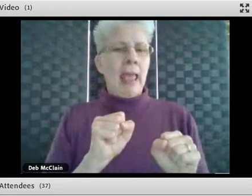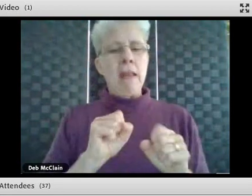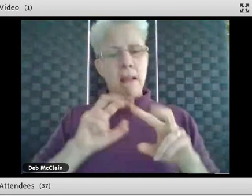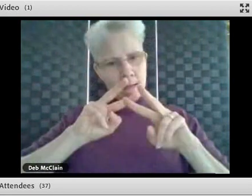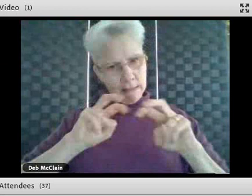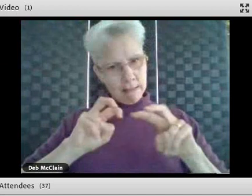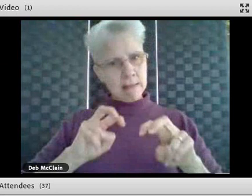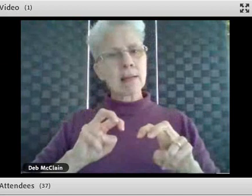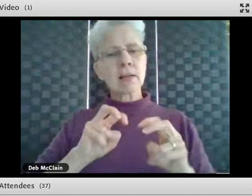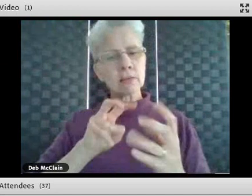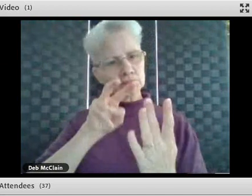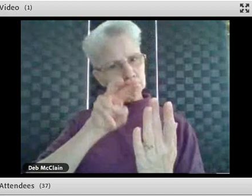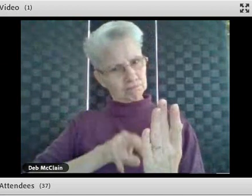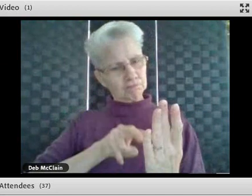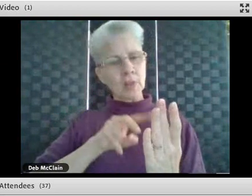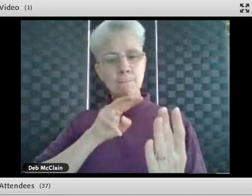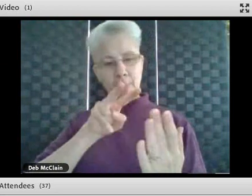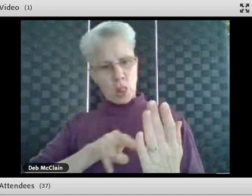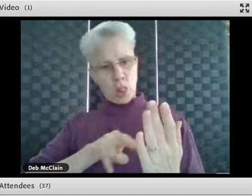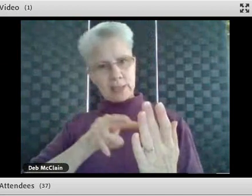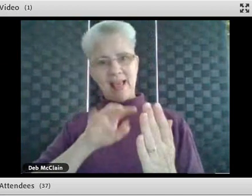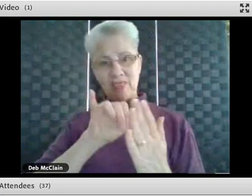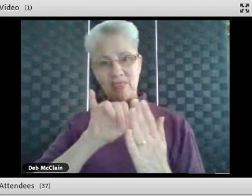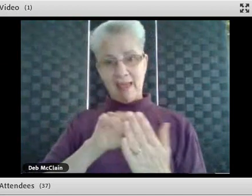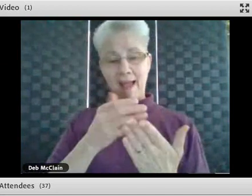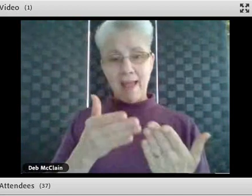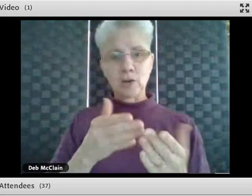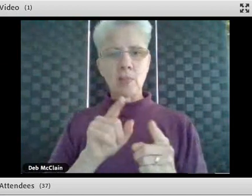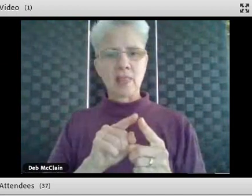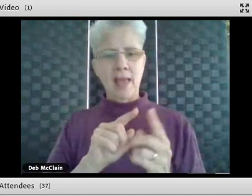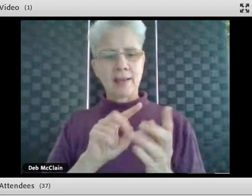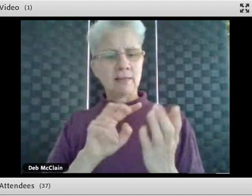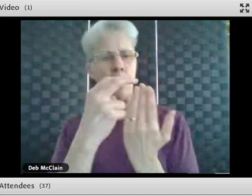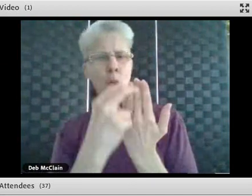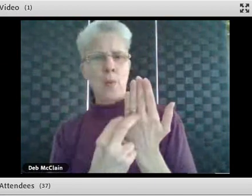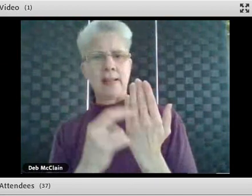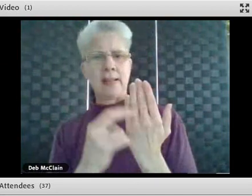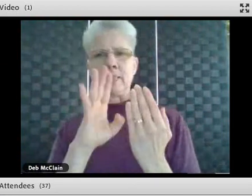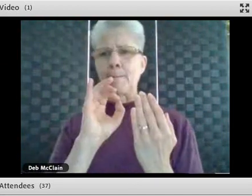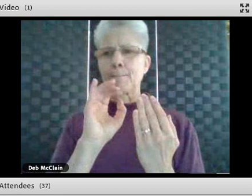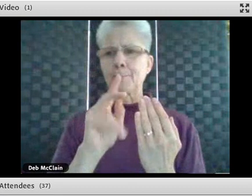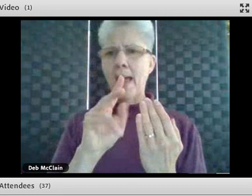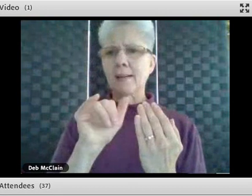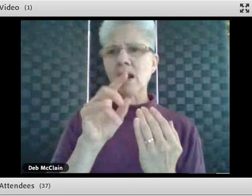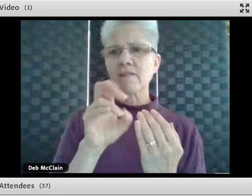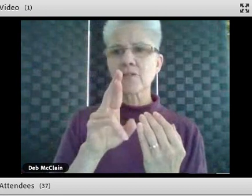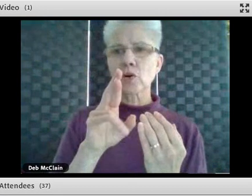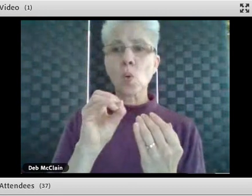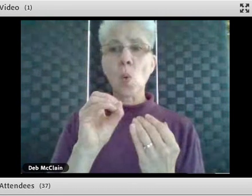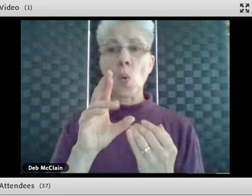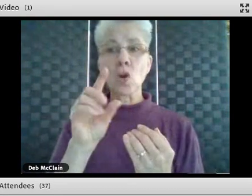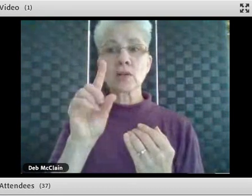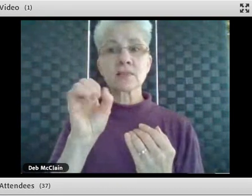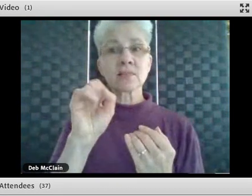to a certain extent, by looking at the item, like reading the back cover, the dust jacket and so forth, but can be a little bit more tricky